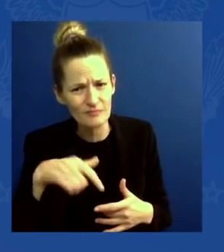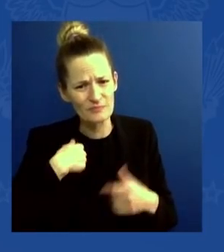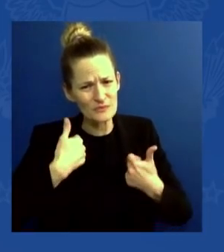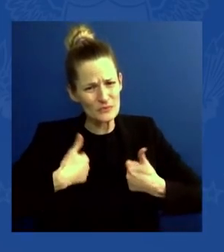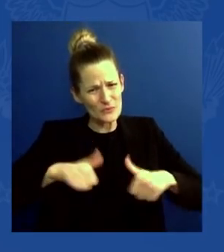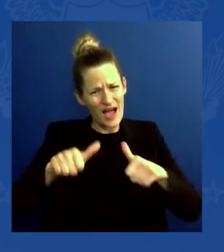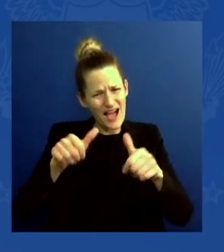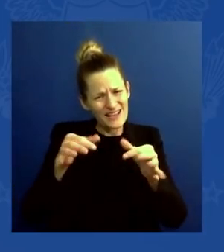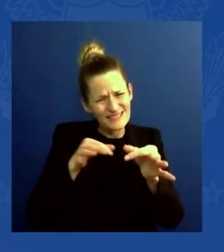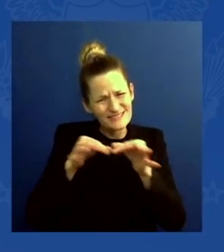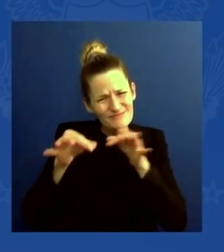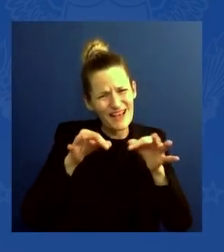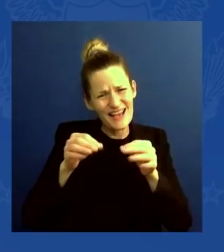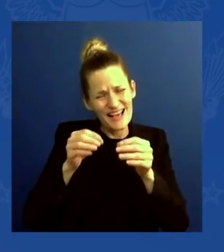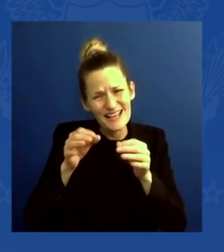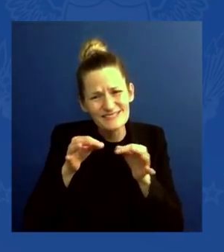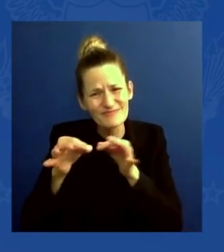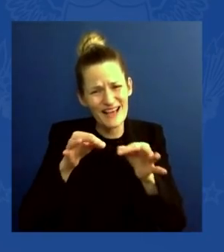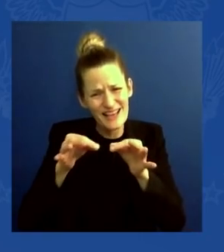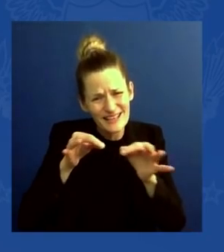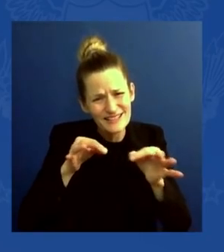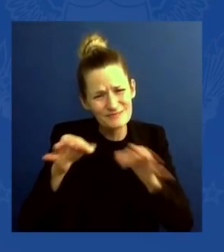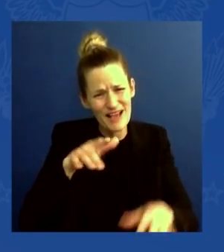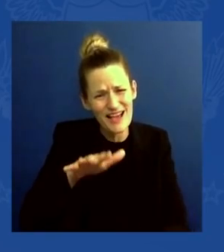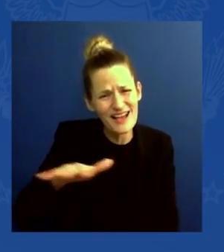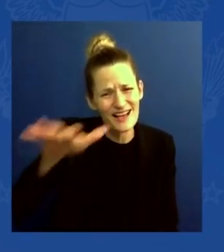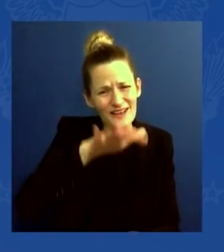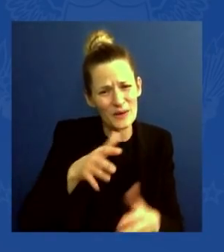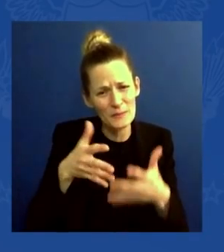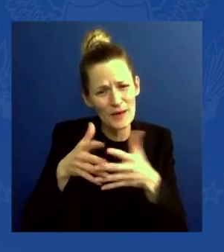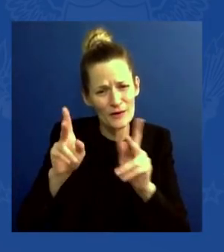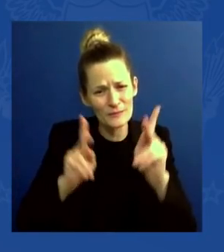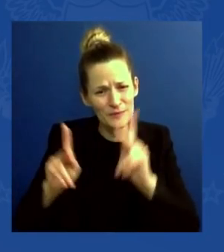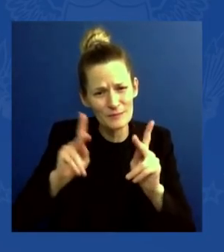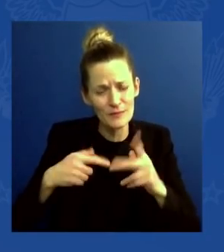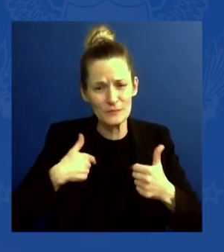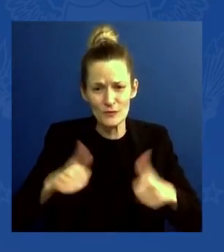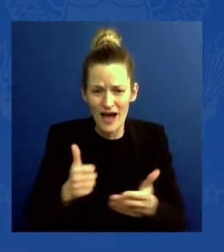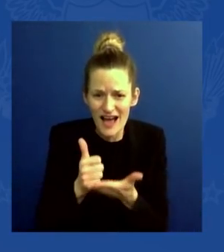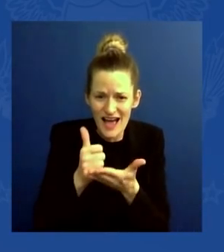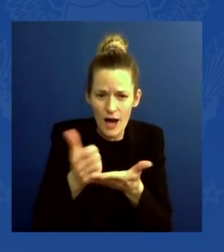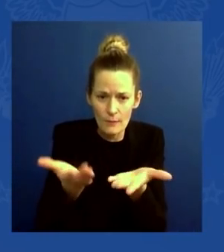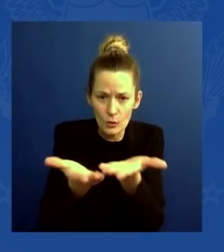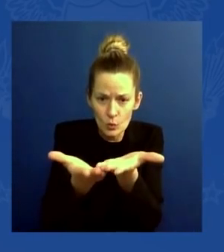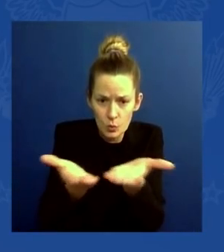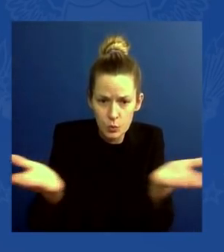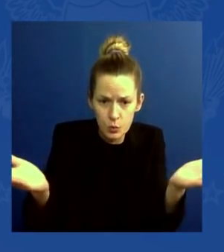And, by the way, you all write for a living. I haven't seen any one of you explain the supply chain very well.